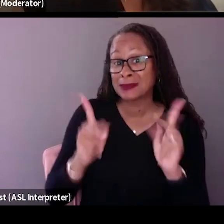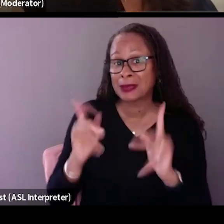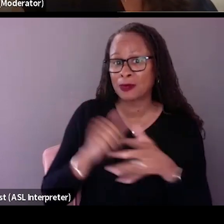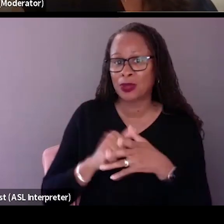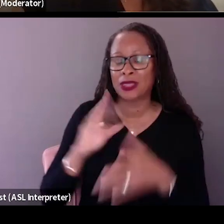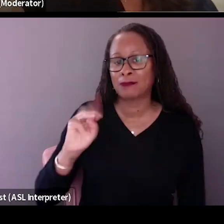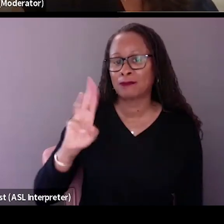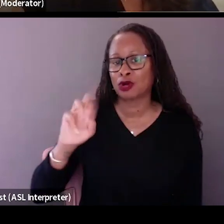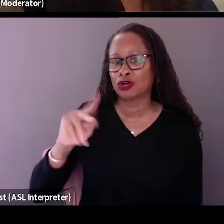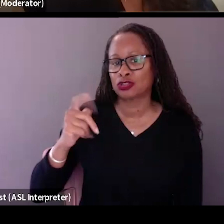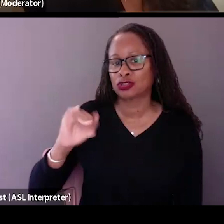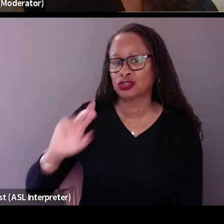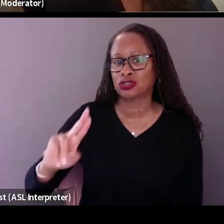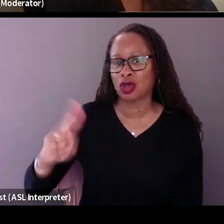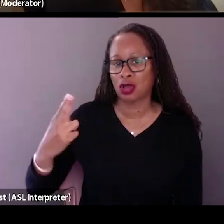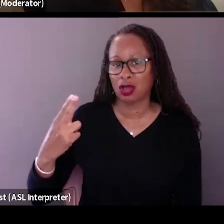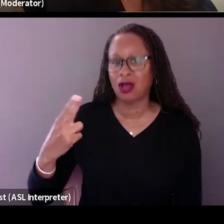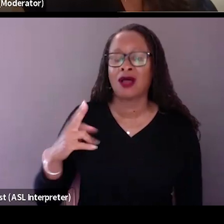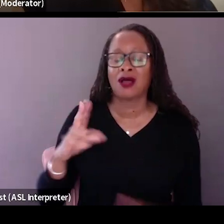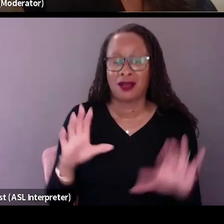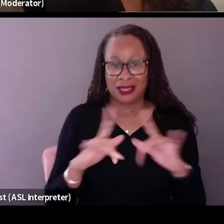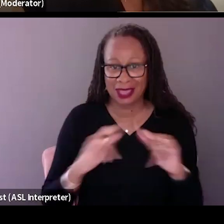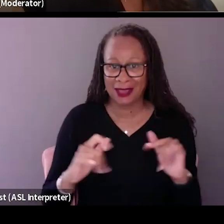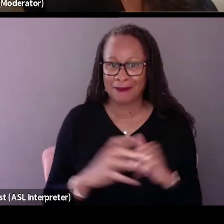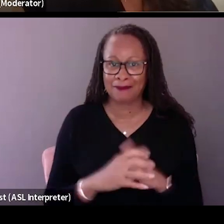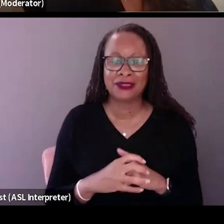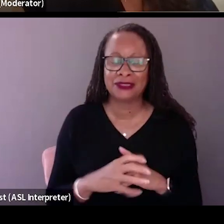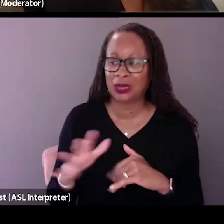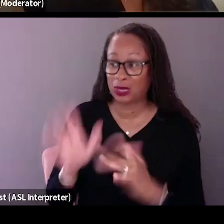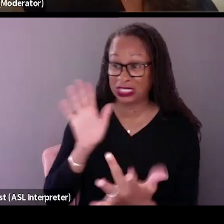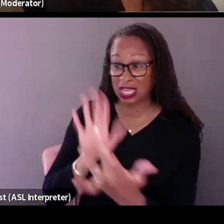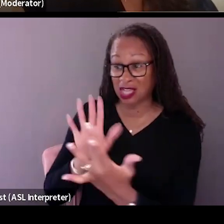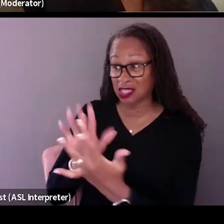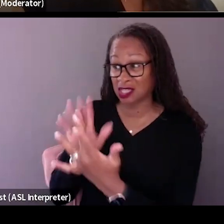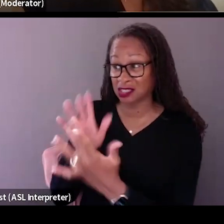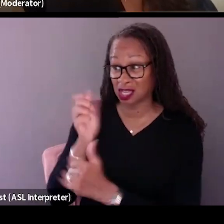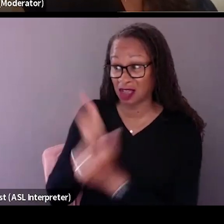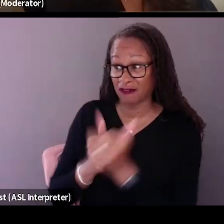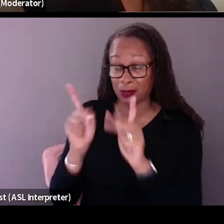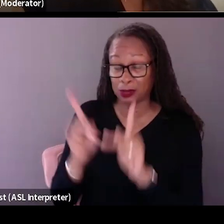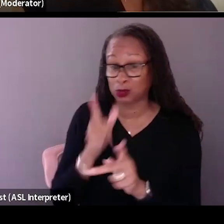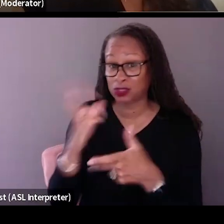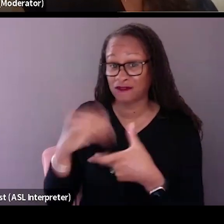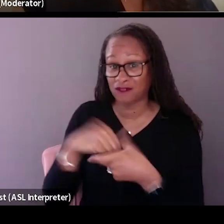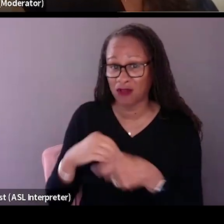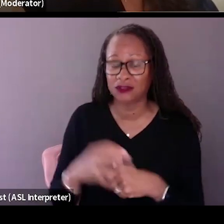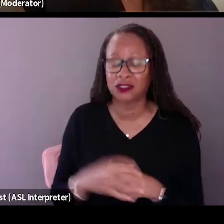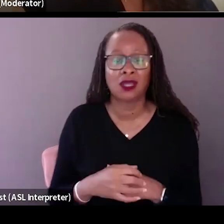is we have to reach out to every single person involved, that's making a documentary, you need people's perspective.